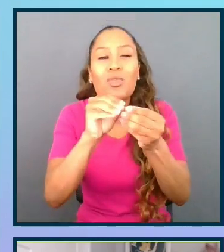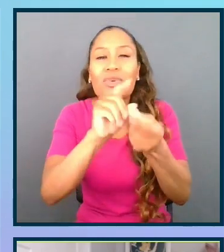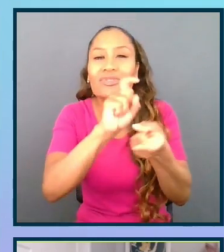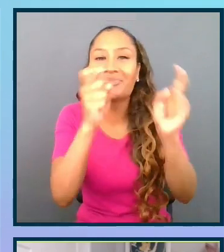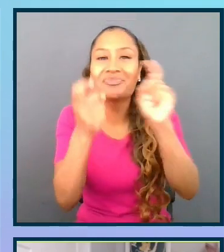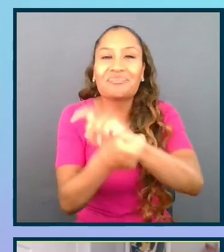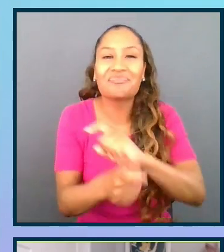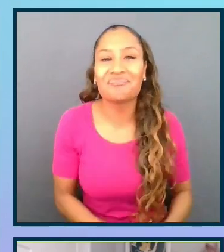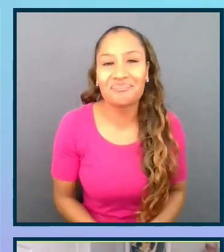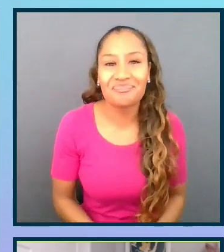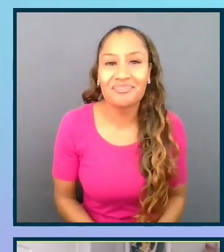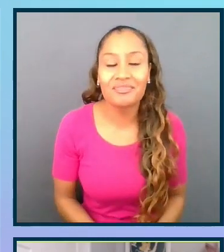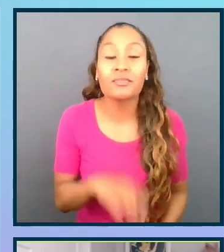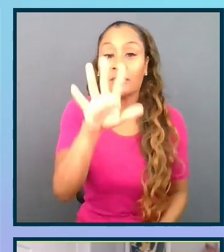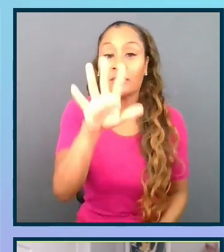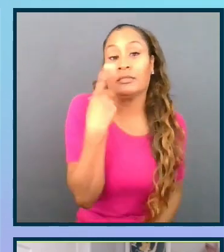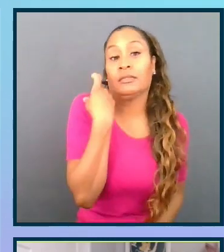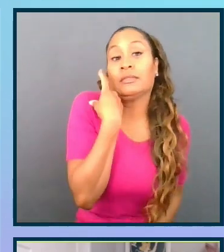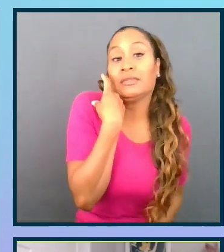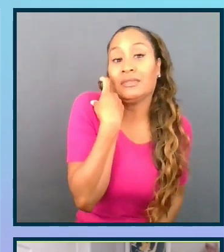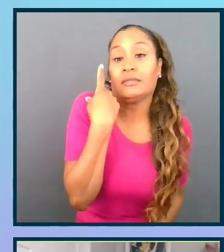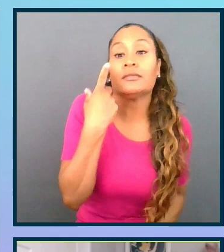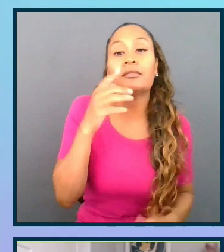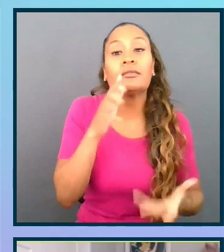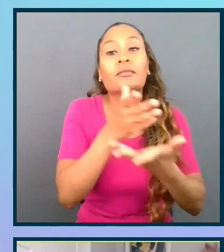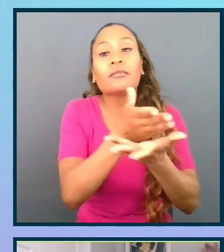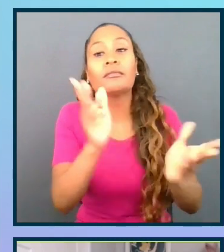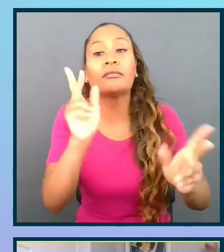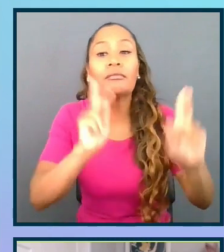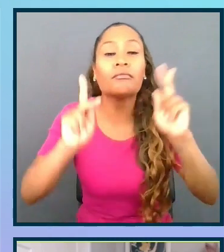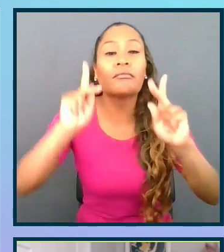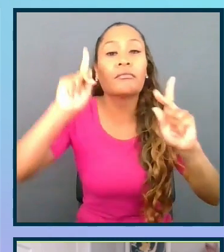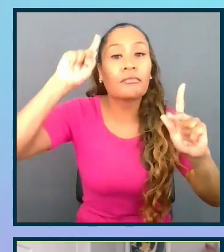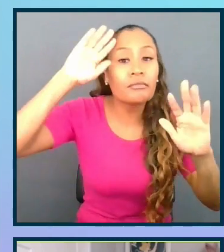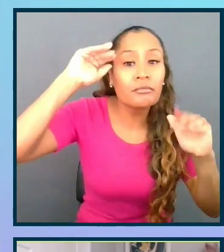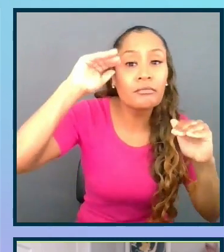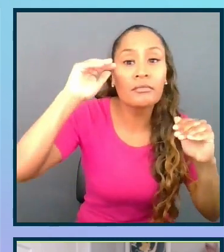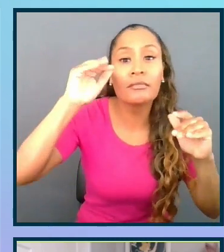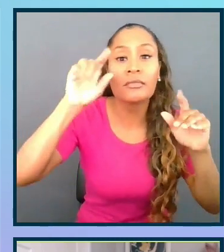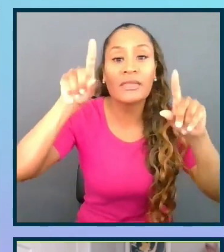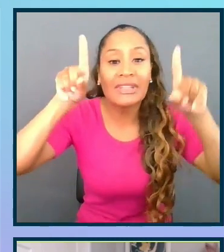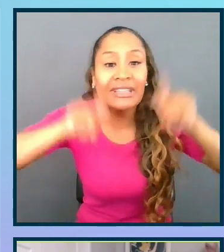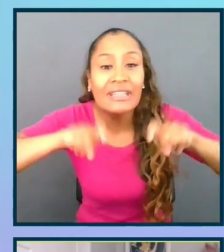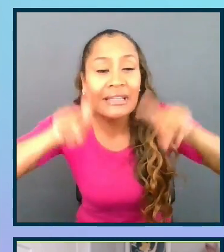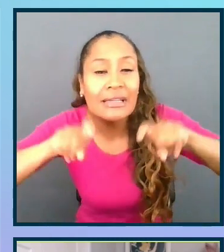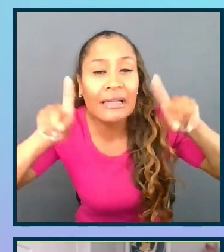Up until recently, the expectation was that testing and development teams